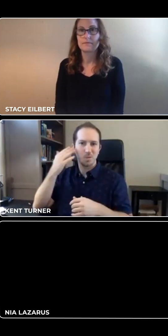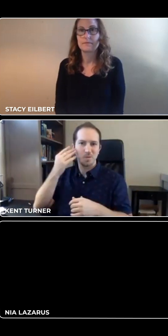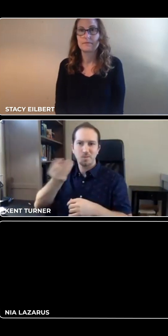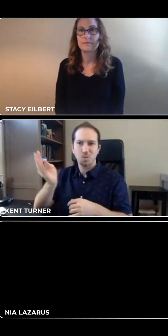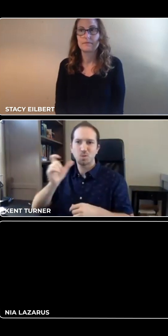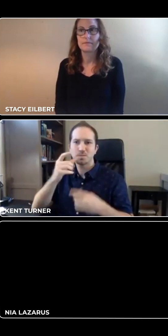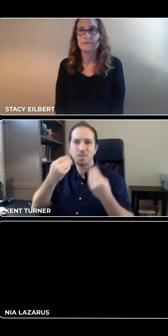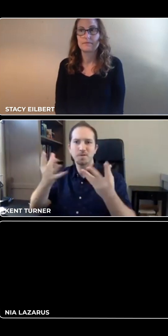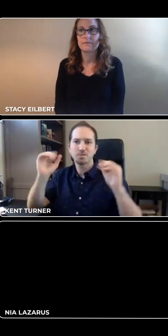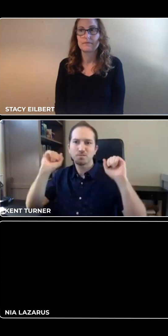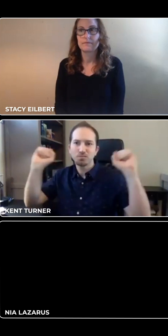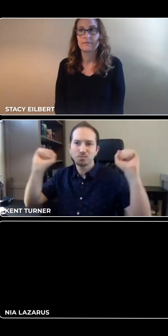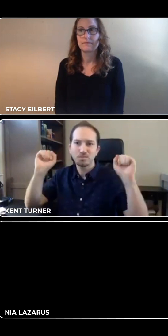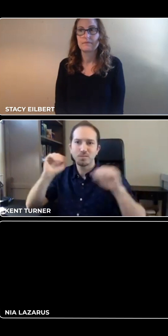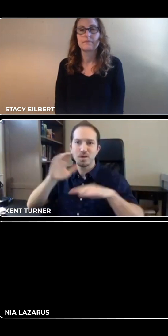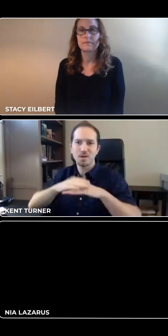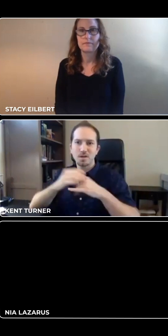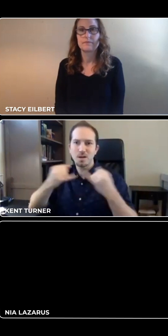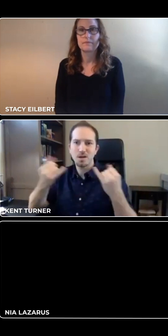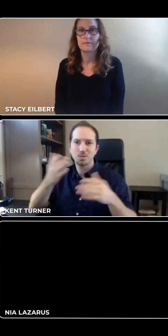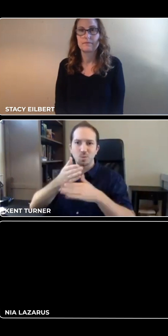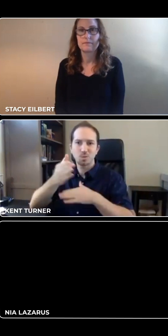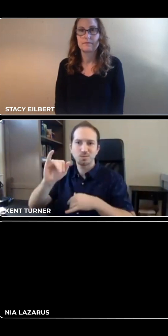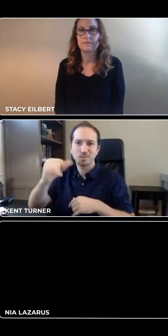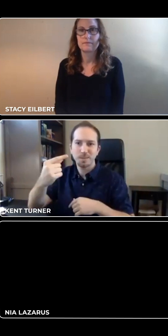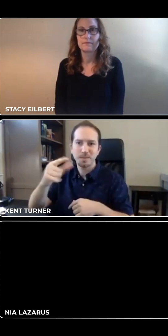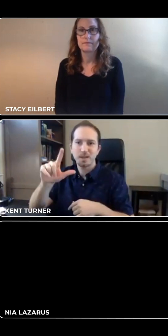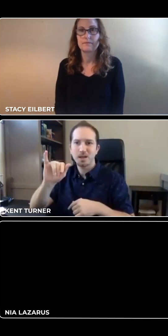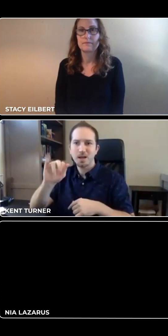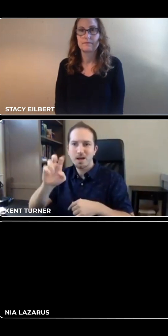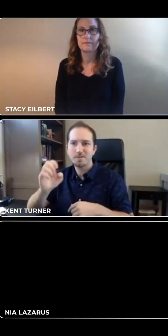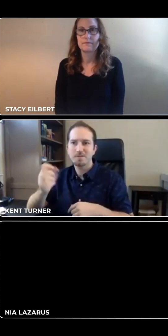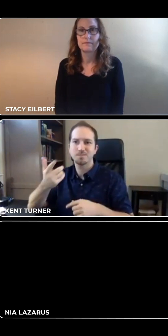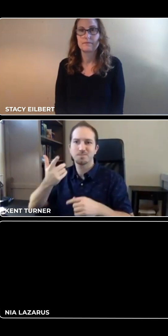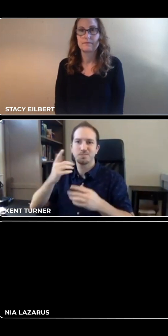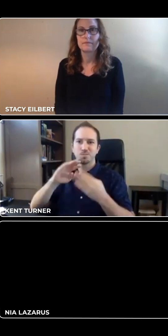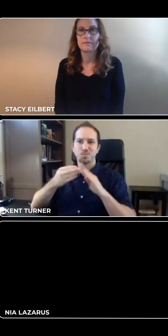provide resources. I'm familiar with several folks that are doing exercise resources, on